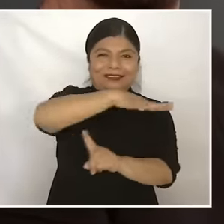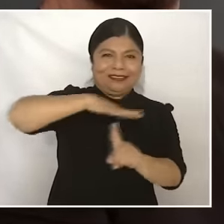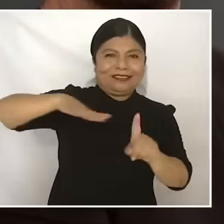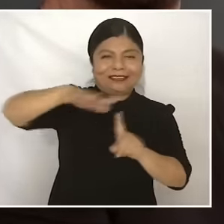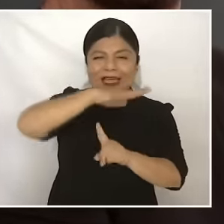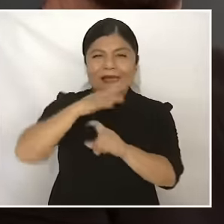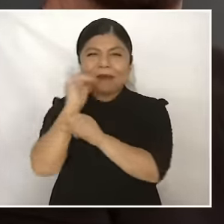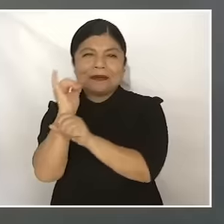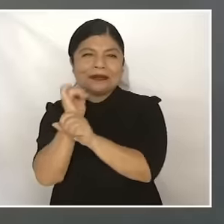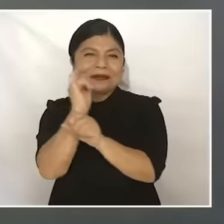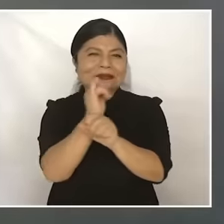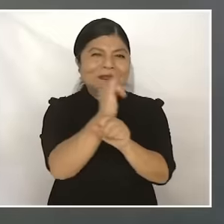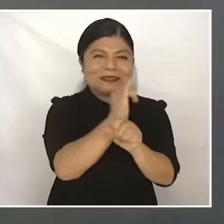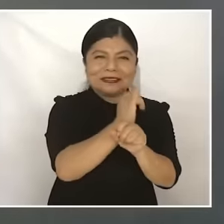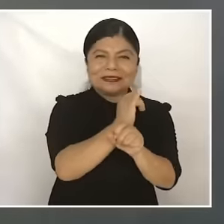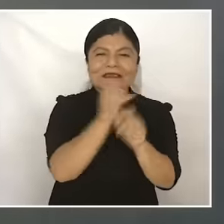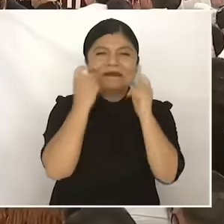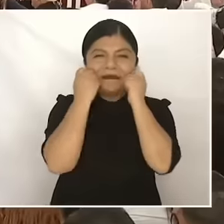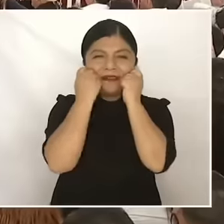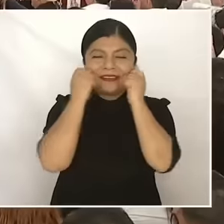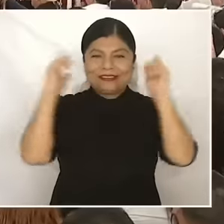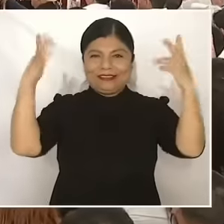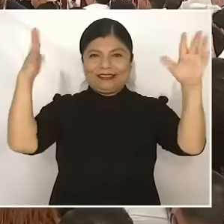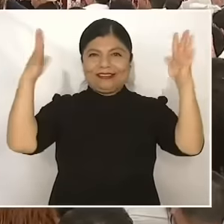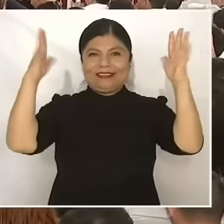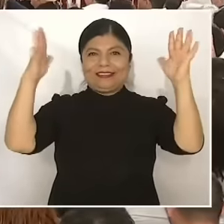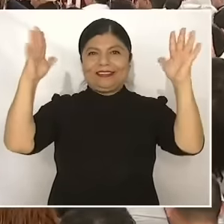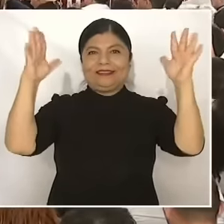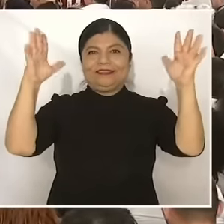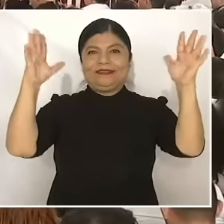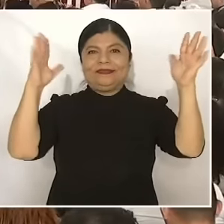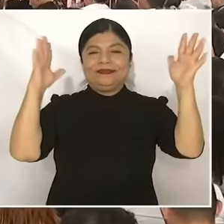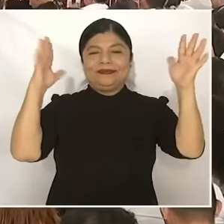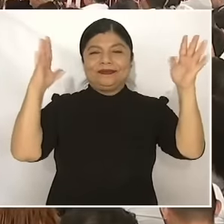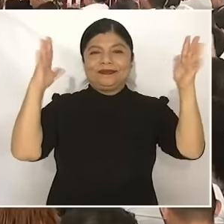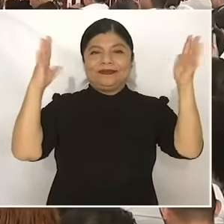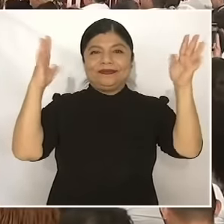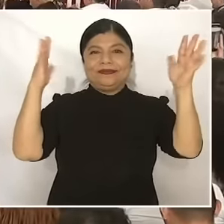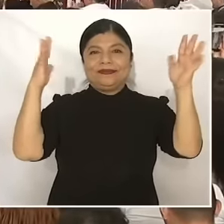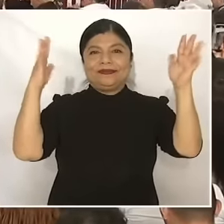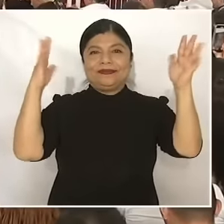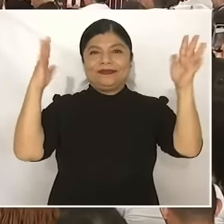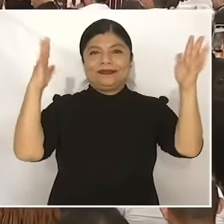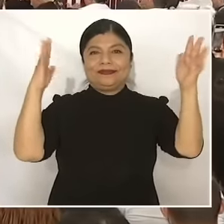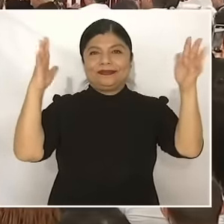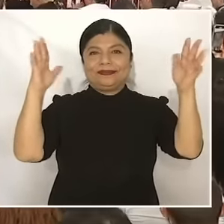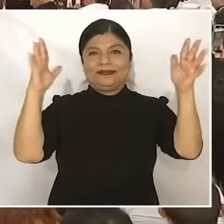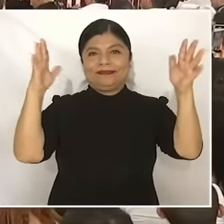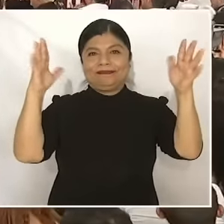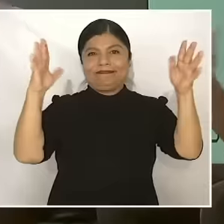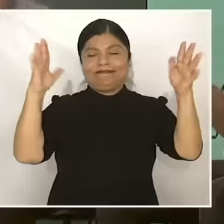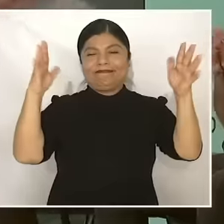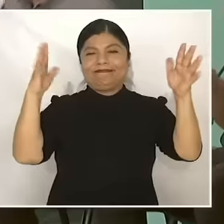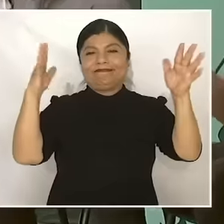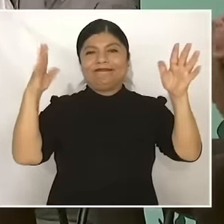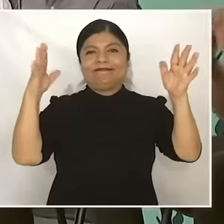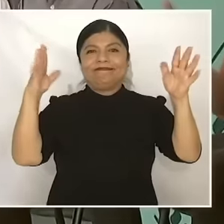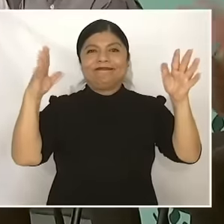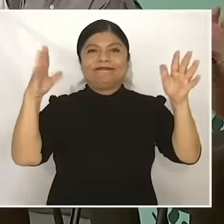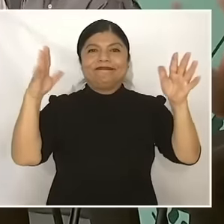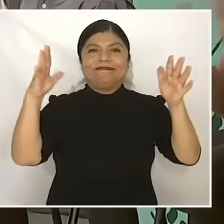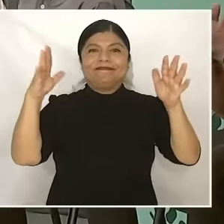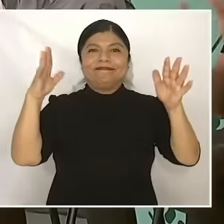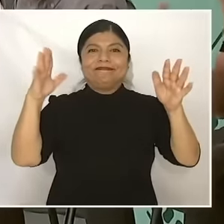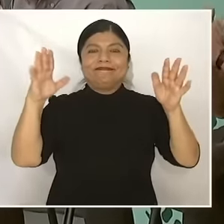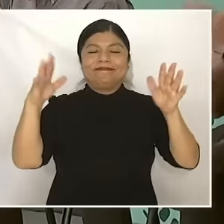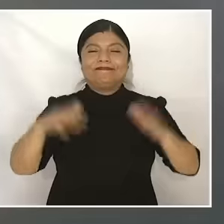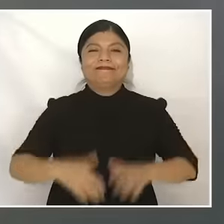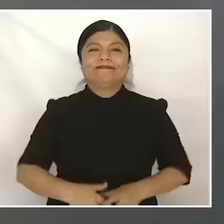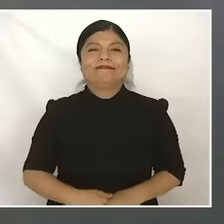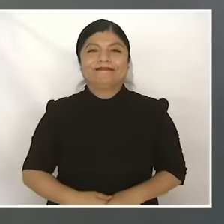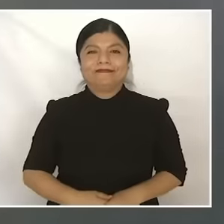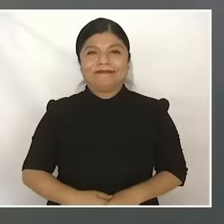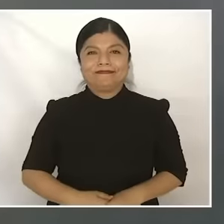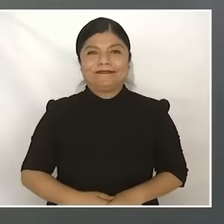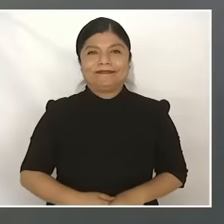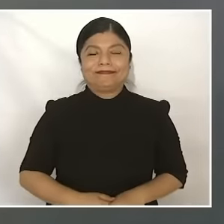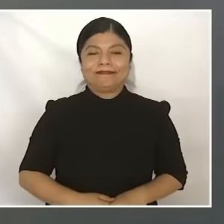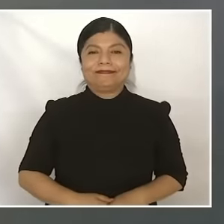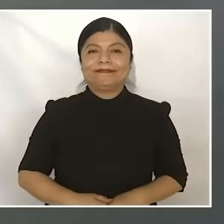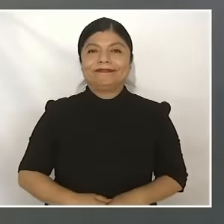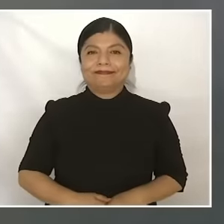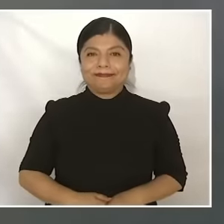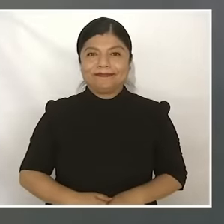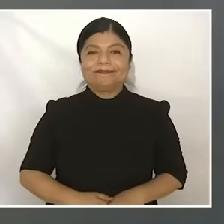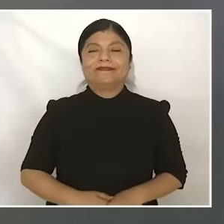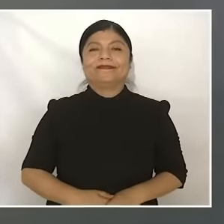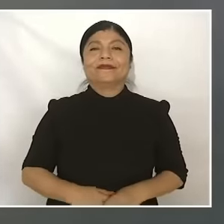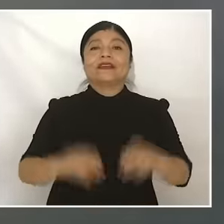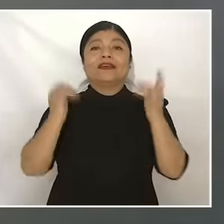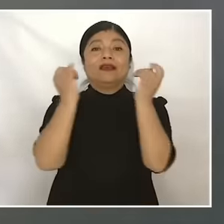a round of applause, we also give a round of applause to Mara,